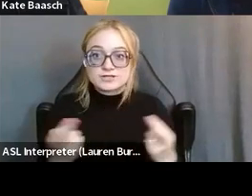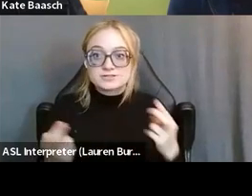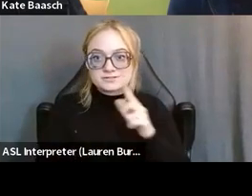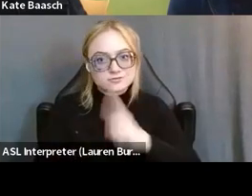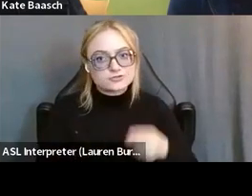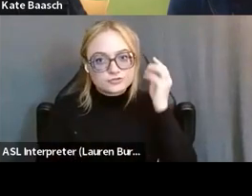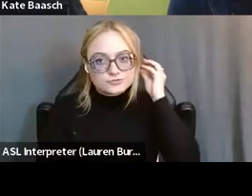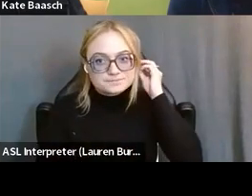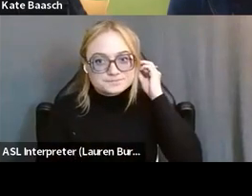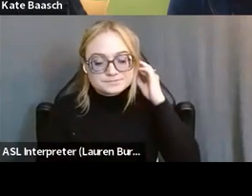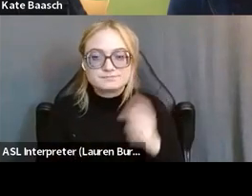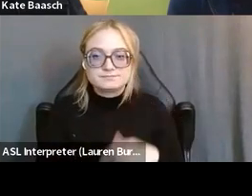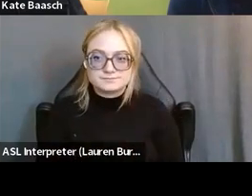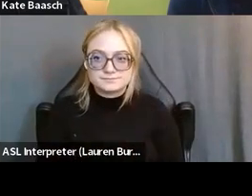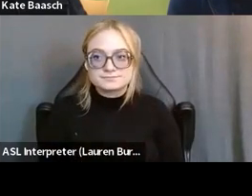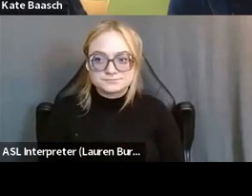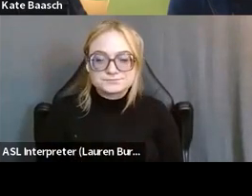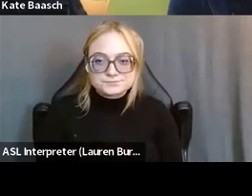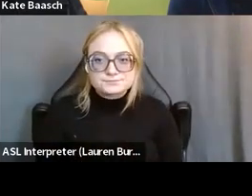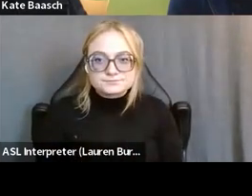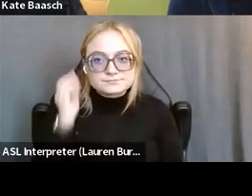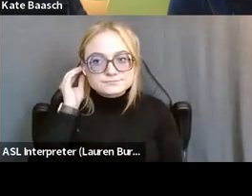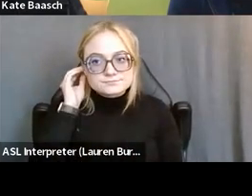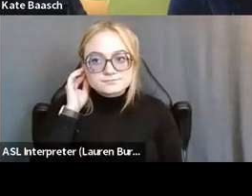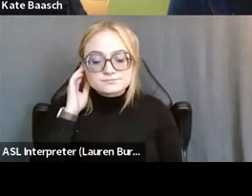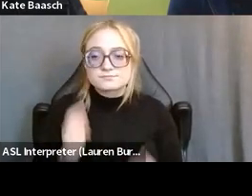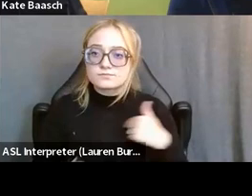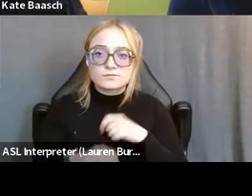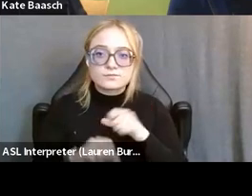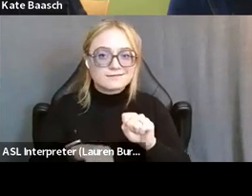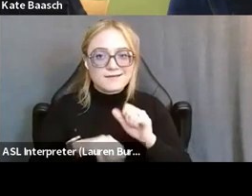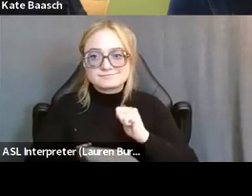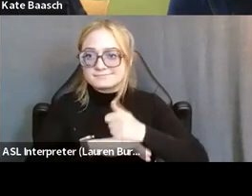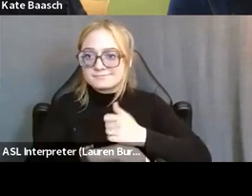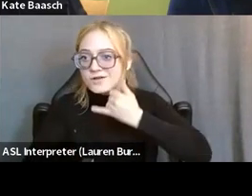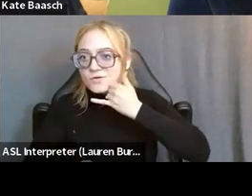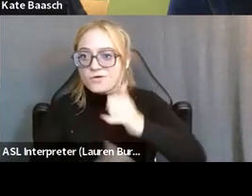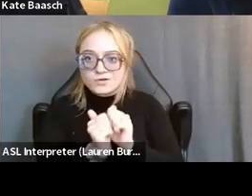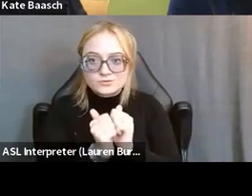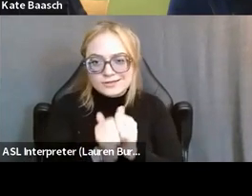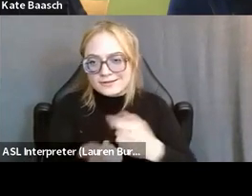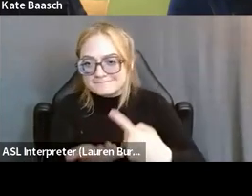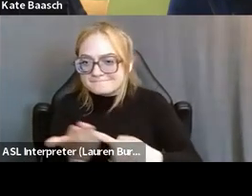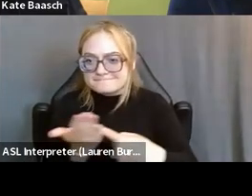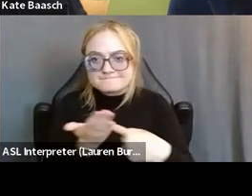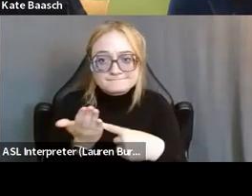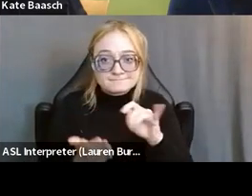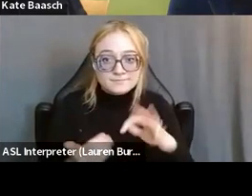And then we can have some, you know, calls together, you know, if there is a local leader or a state lead or you do have a social security contact,